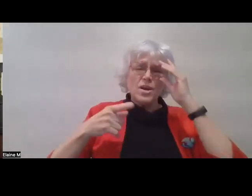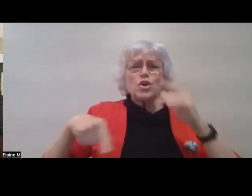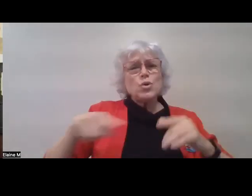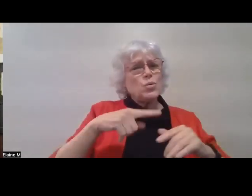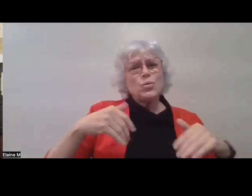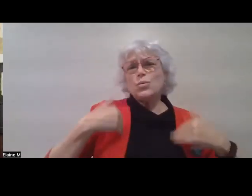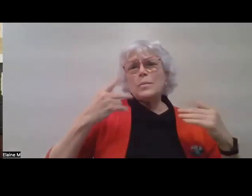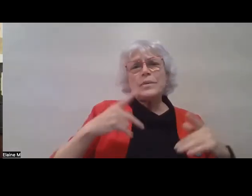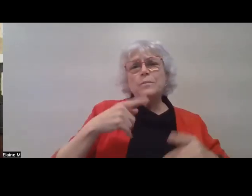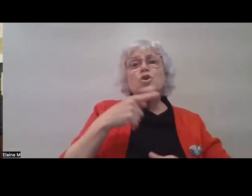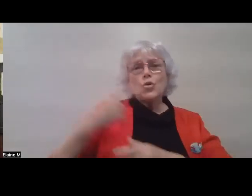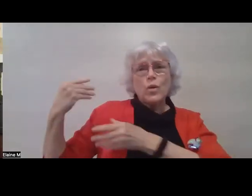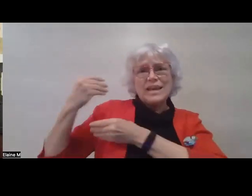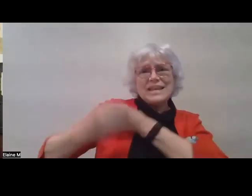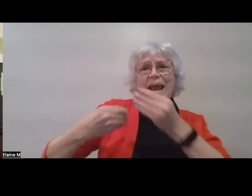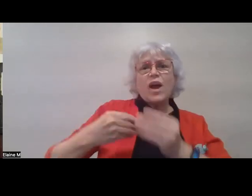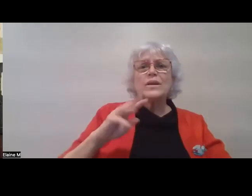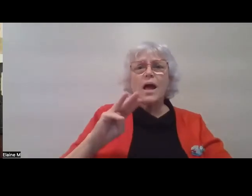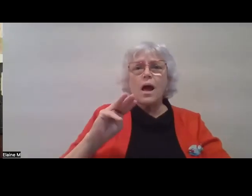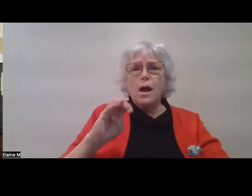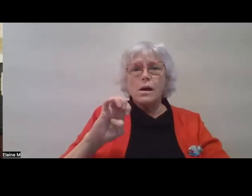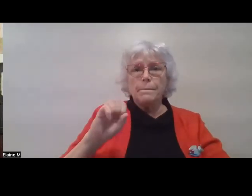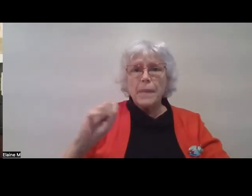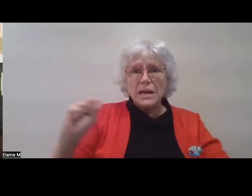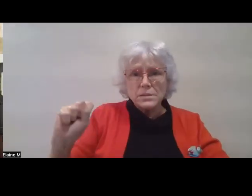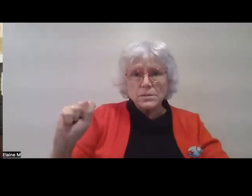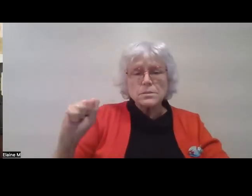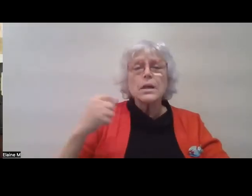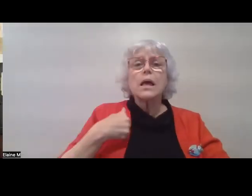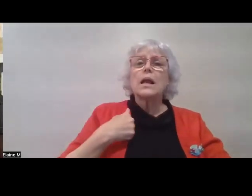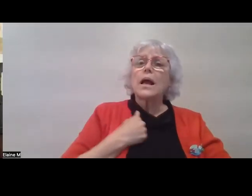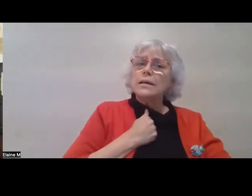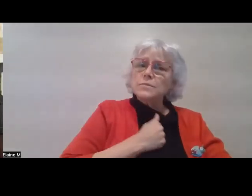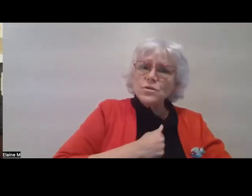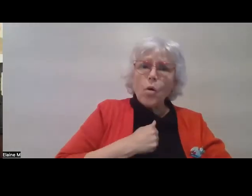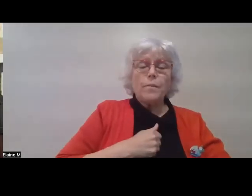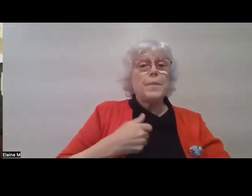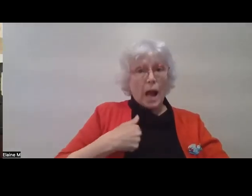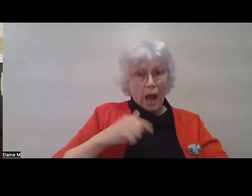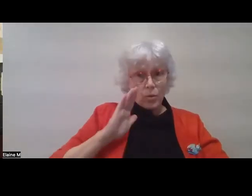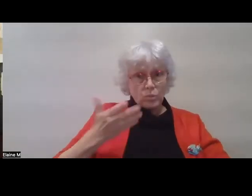that I am very sorry, but I am going to be here as long as I can to